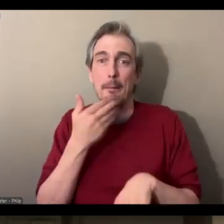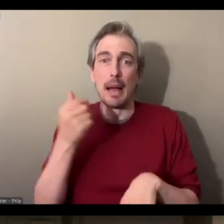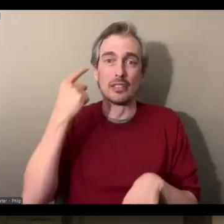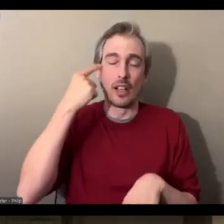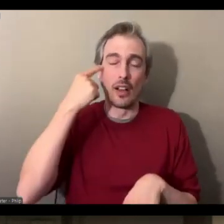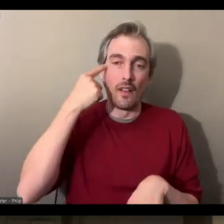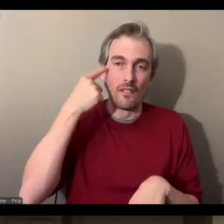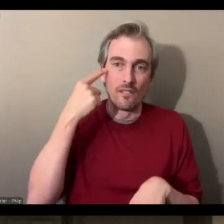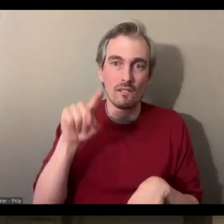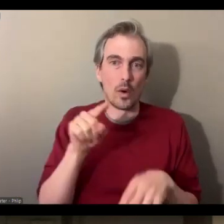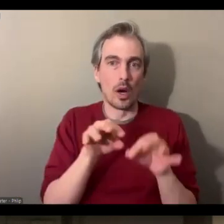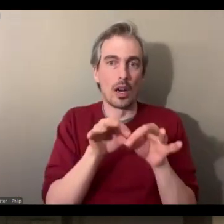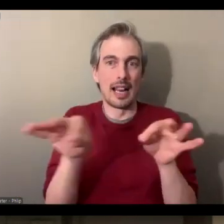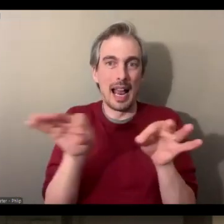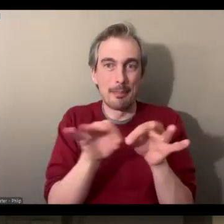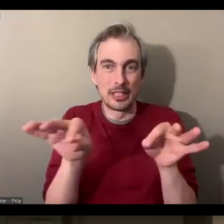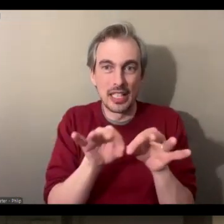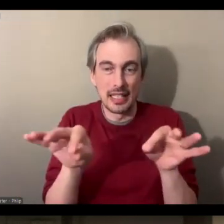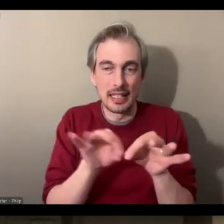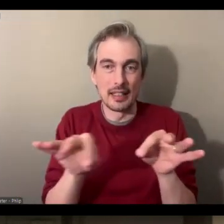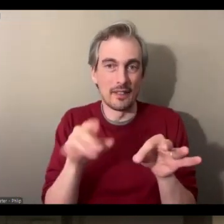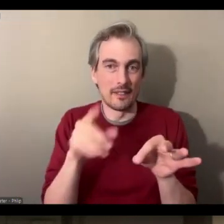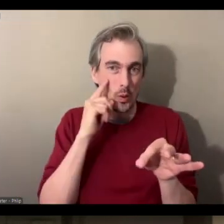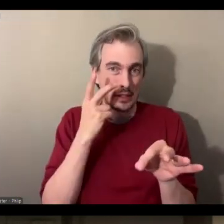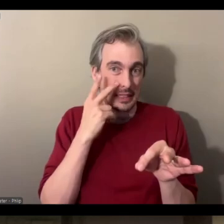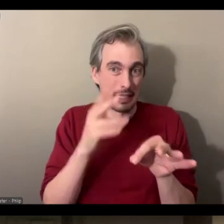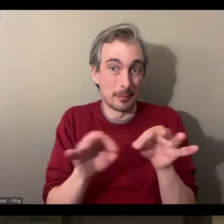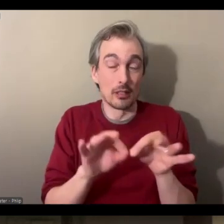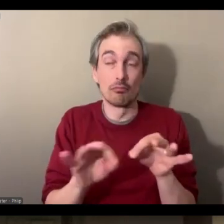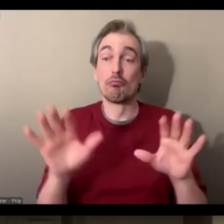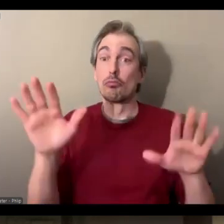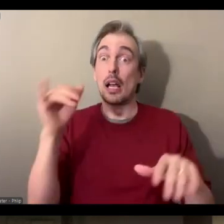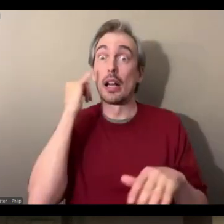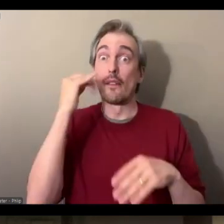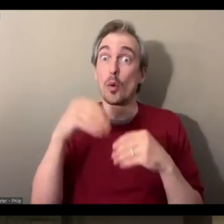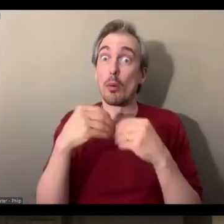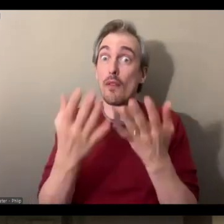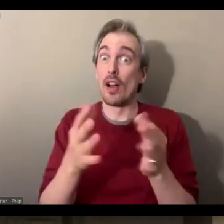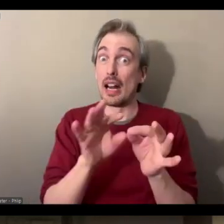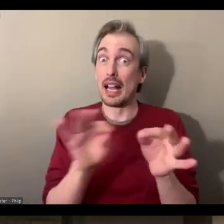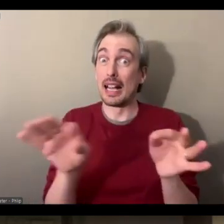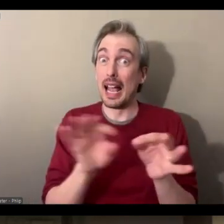that's incredible. It's way more useful to tell people what the best seat is to be able to make